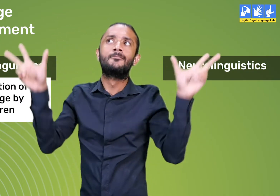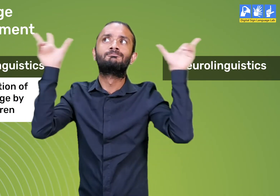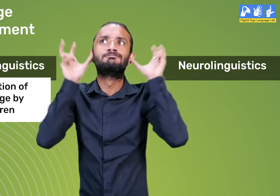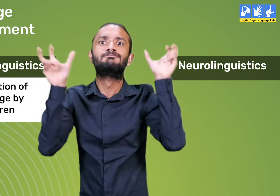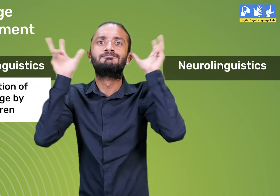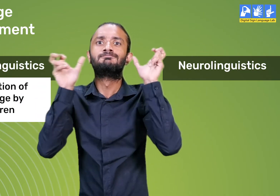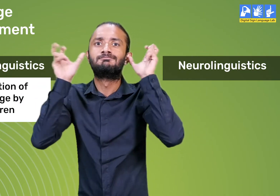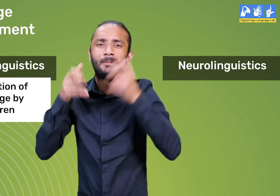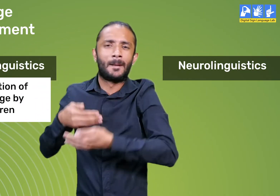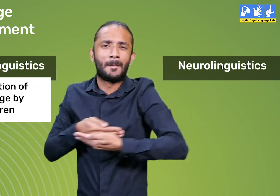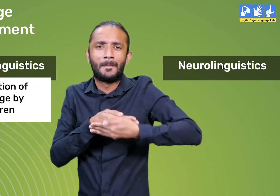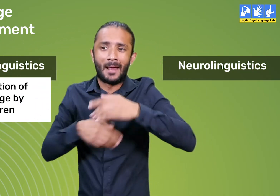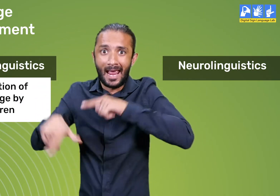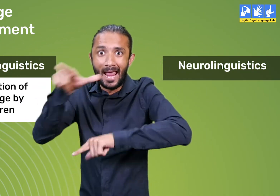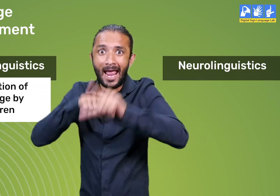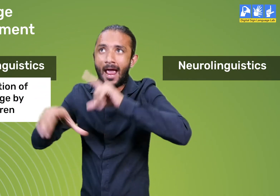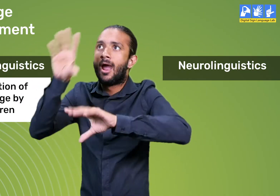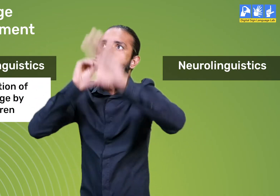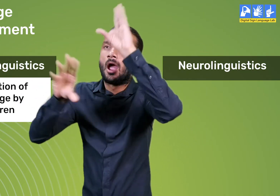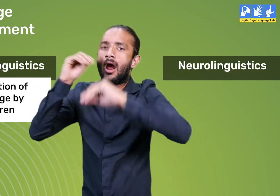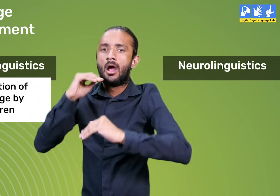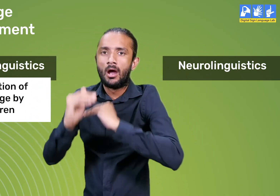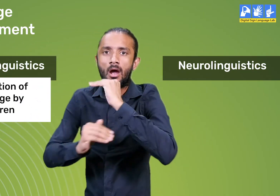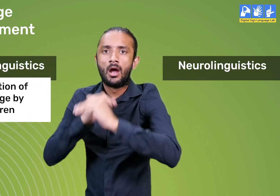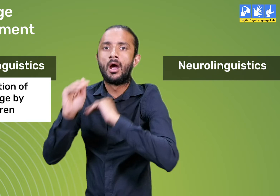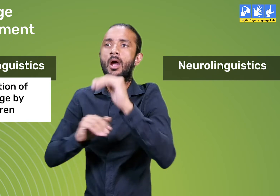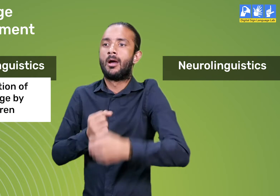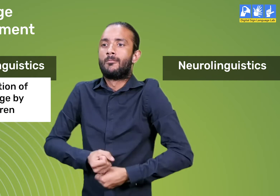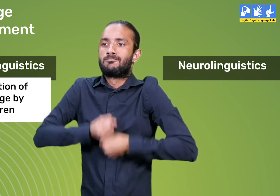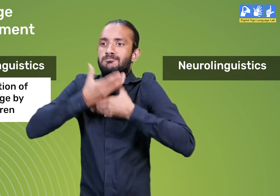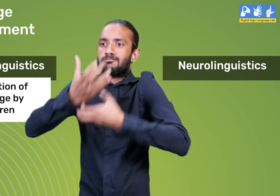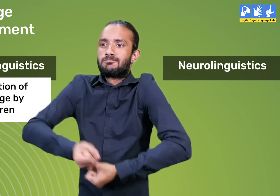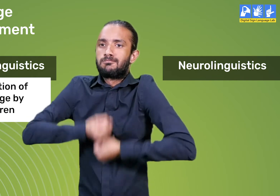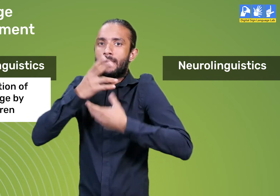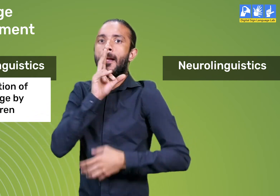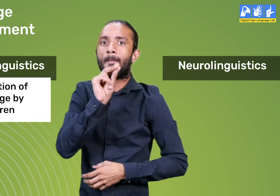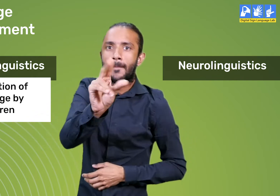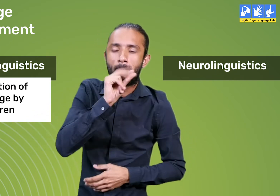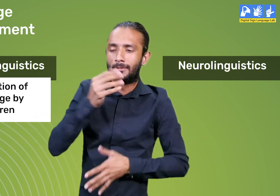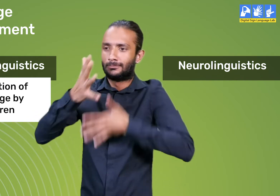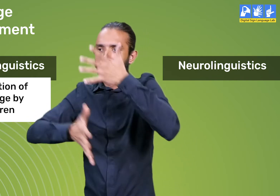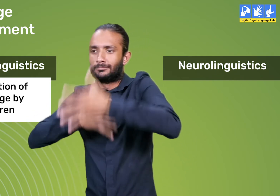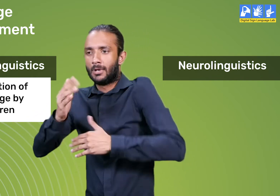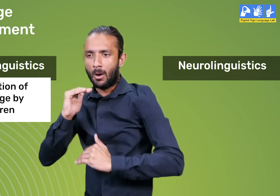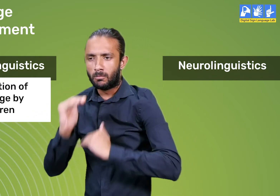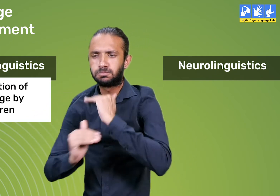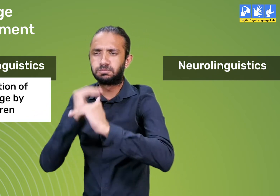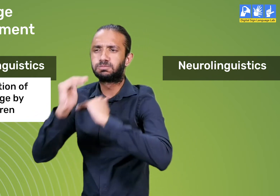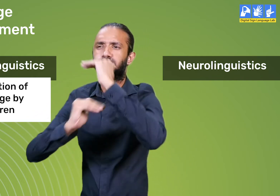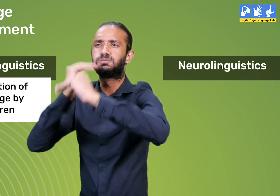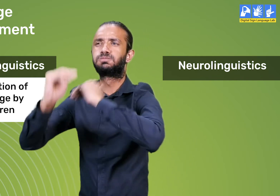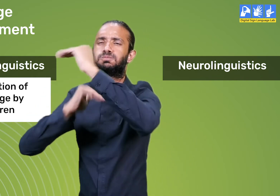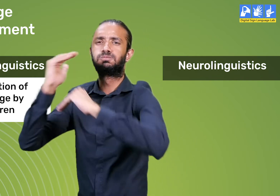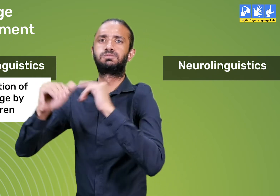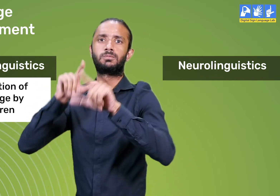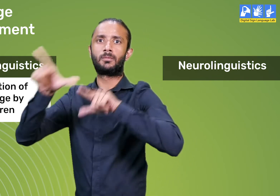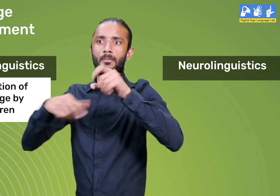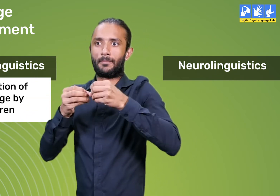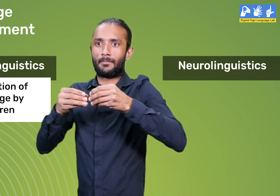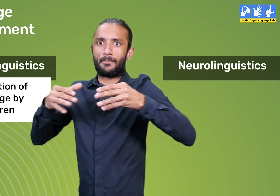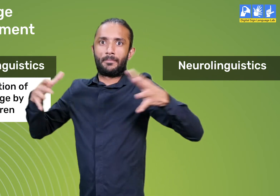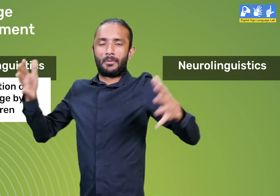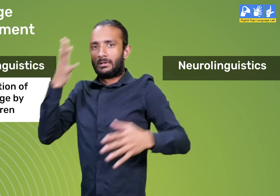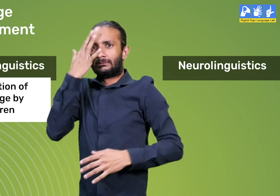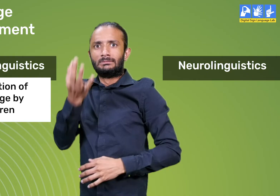it helps to develop spoken language or sign language in children , it’s getting used at a large number ,